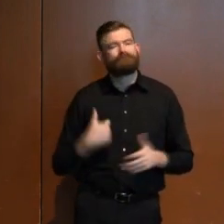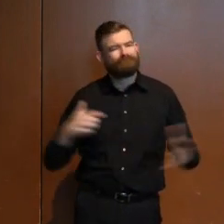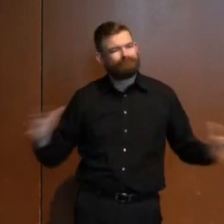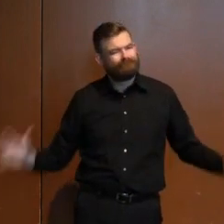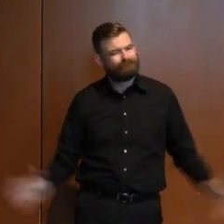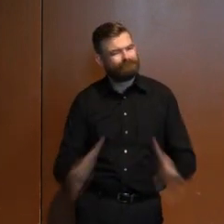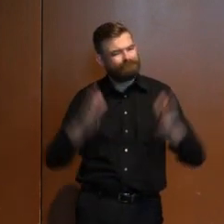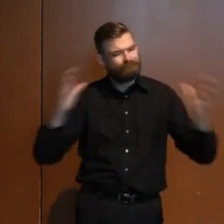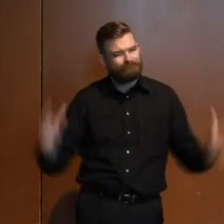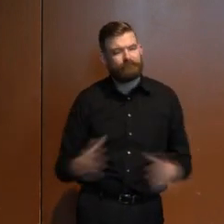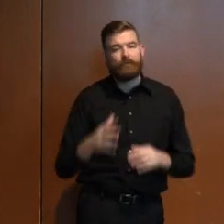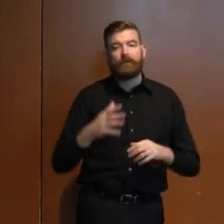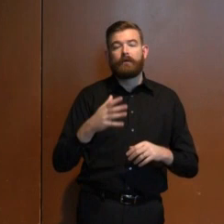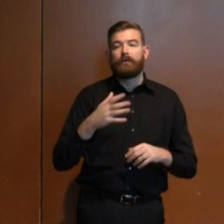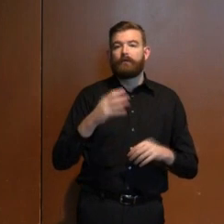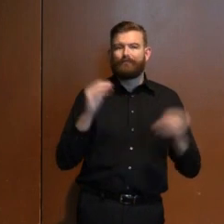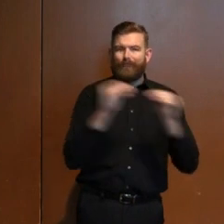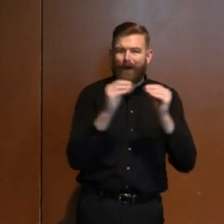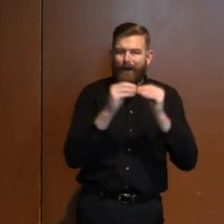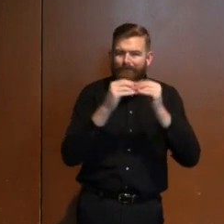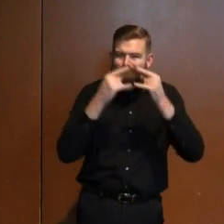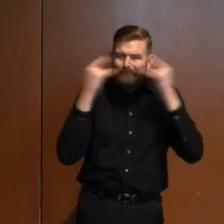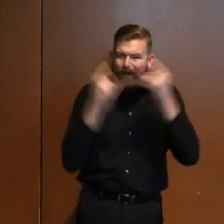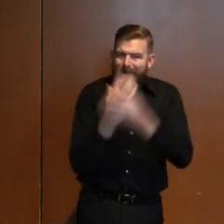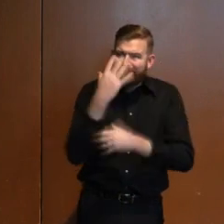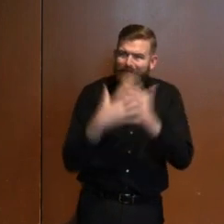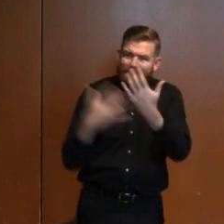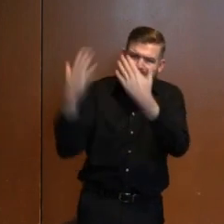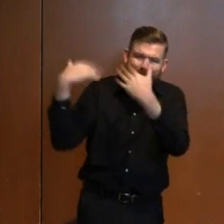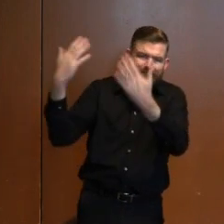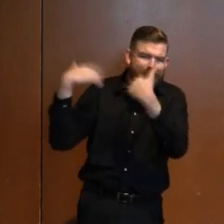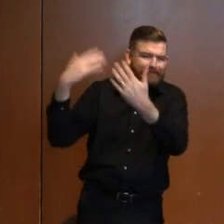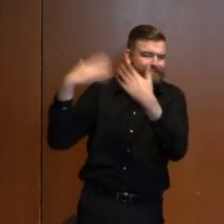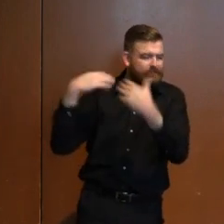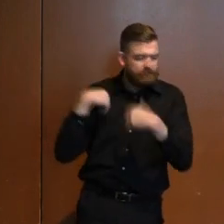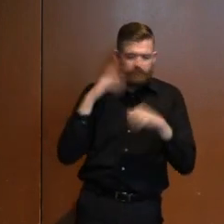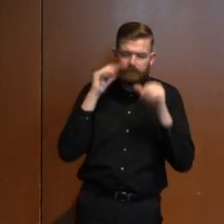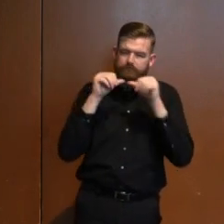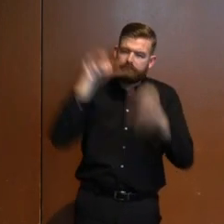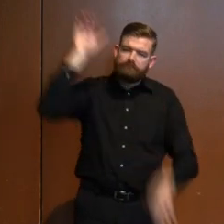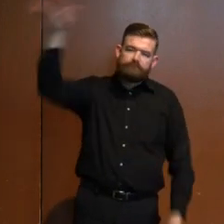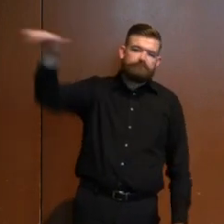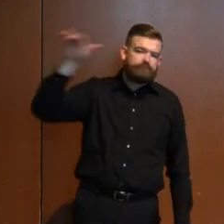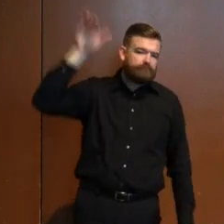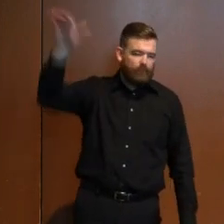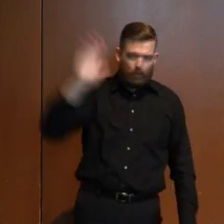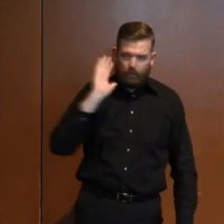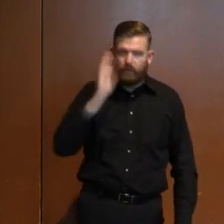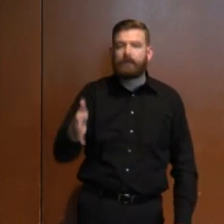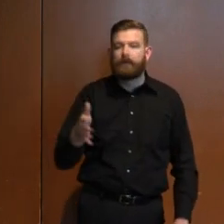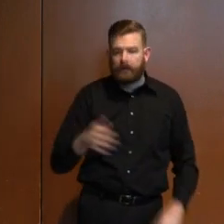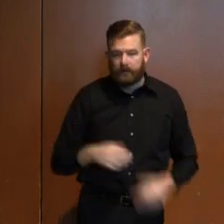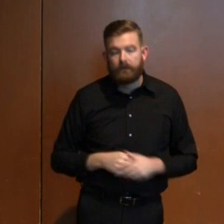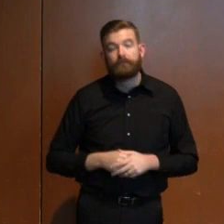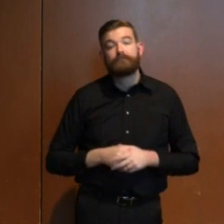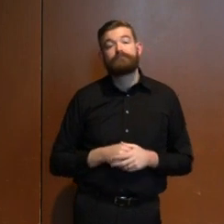TO PUSH FOR THE PERSONAL PROTECTIVE EQUIPMENT, OUR FRONT LINE HEALTH RESPONDERS